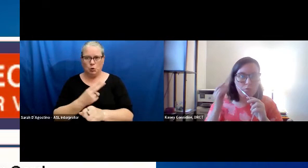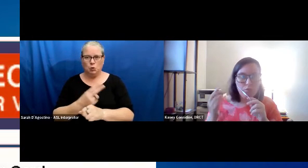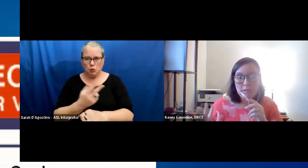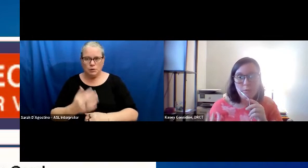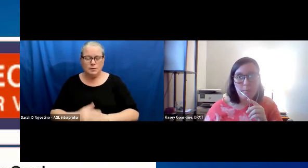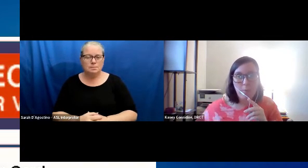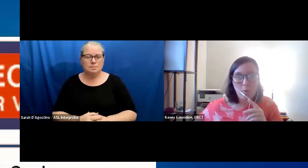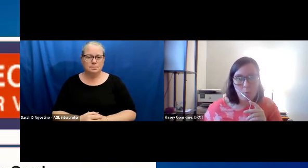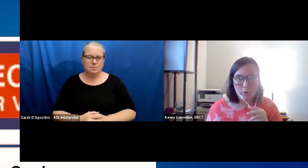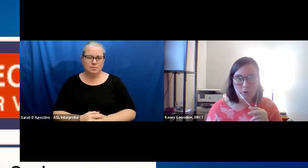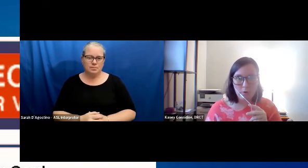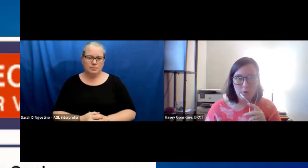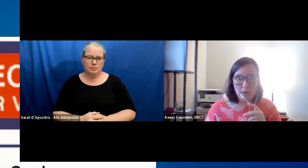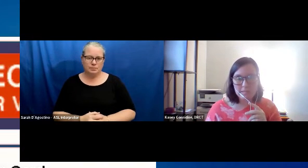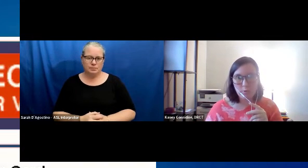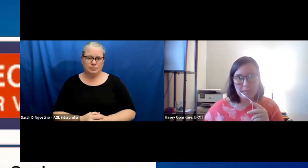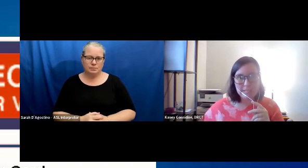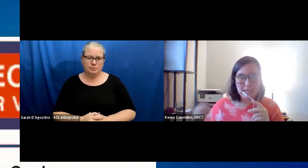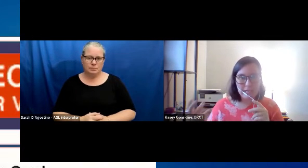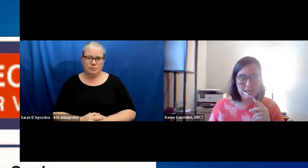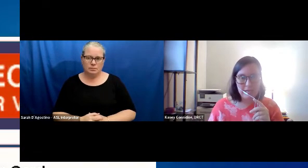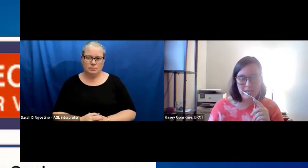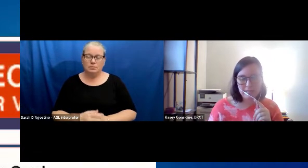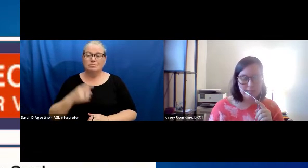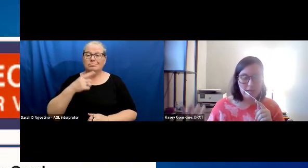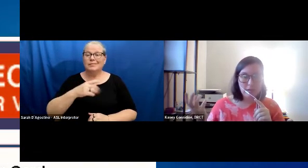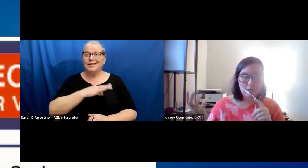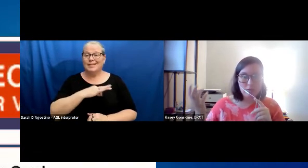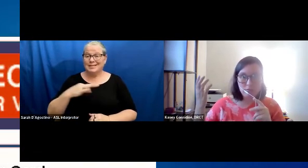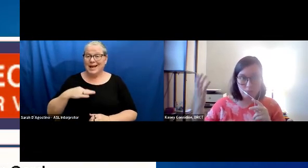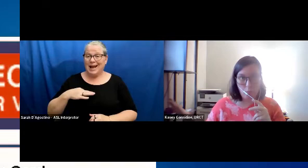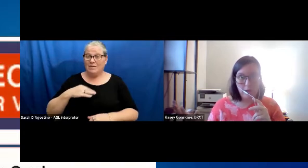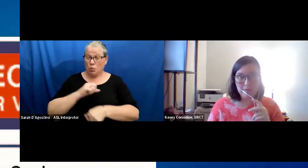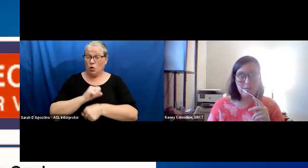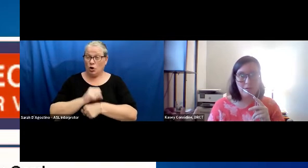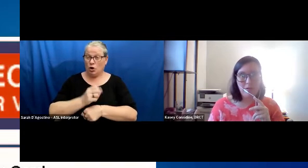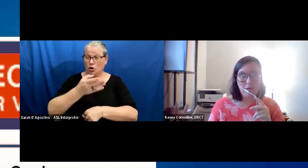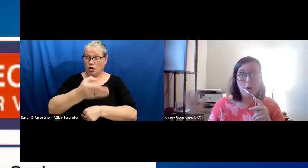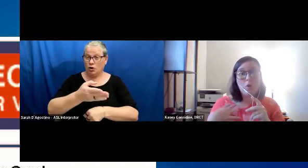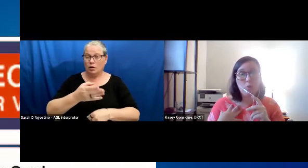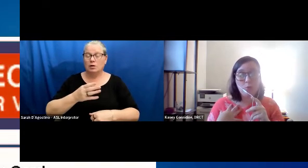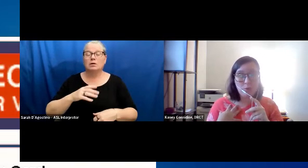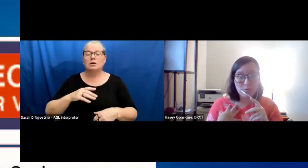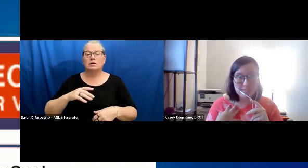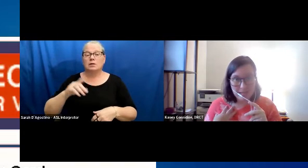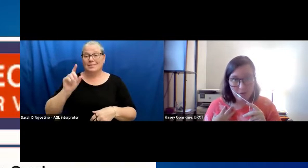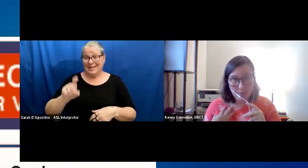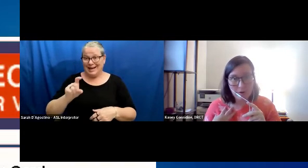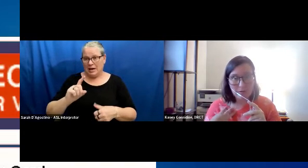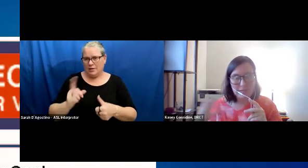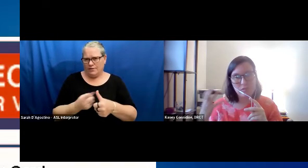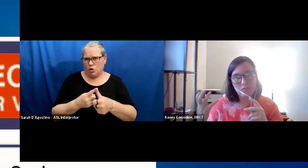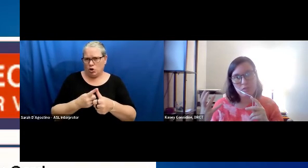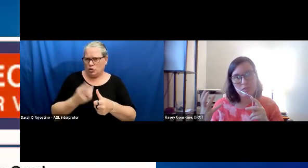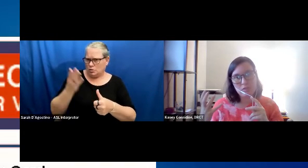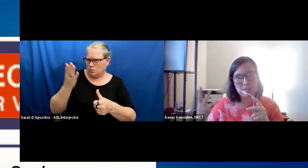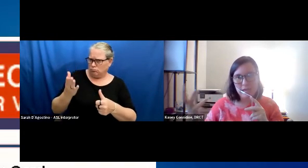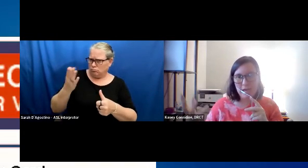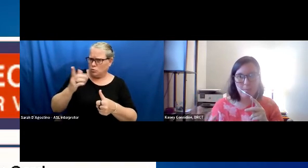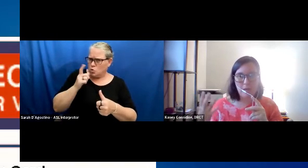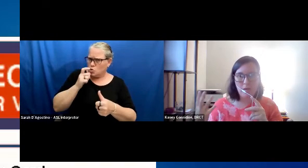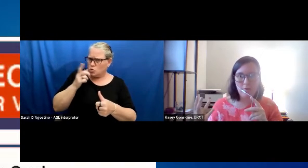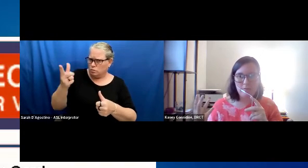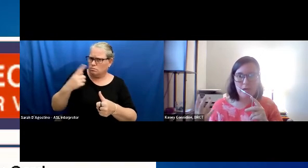really what a poll worker is going to need is one are you who you say you are is there some type of